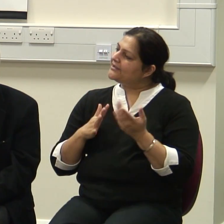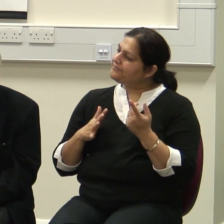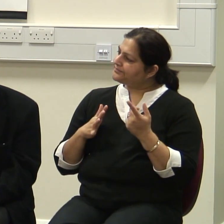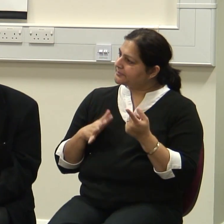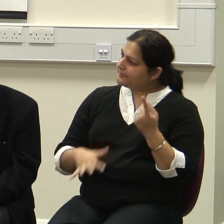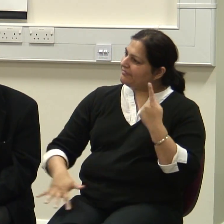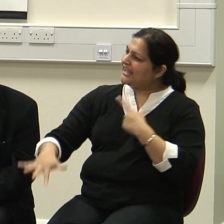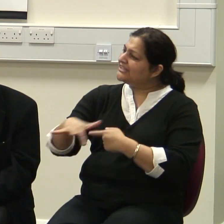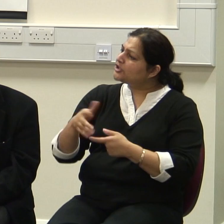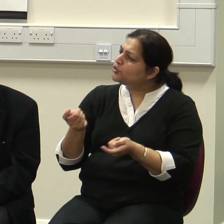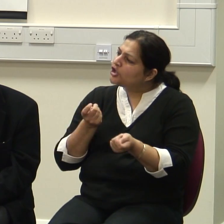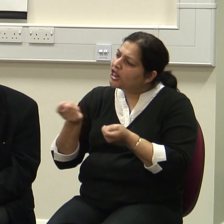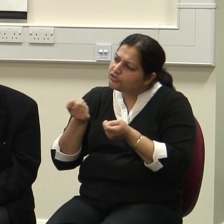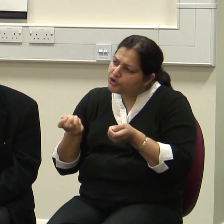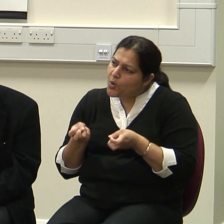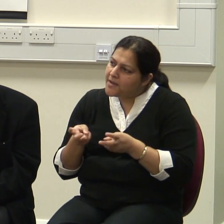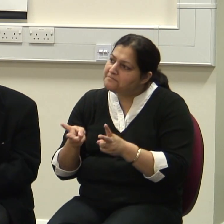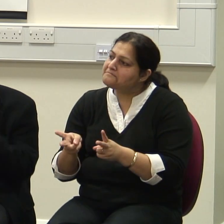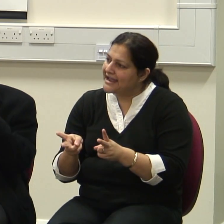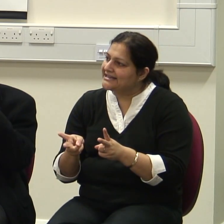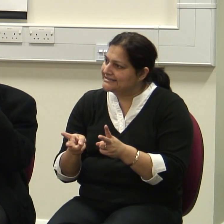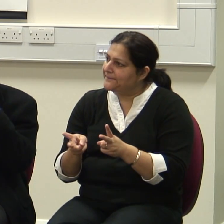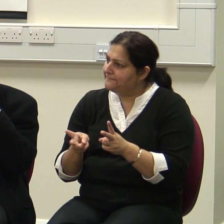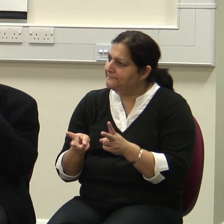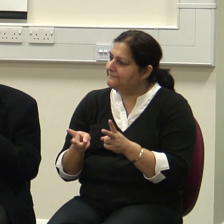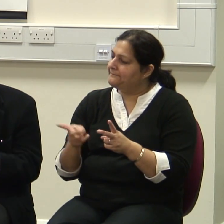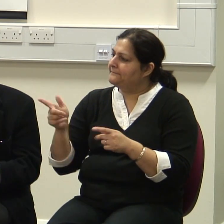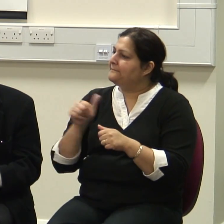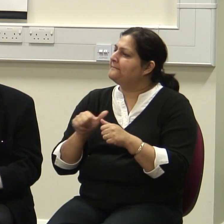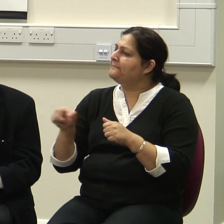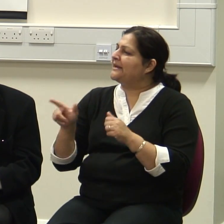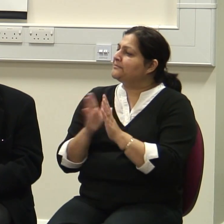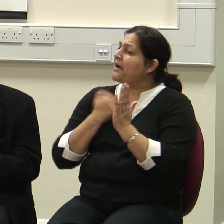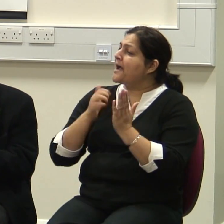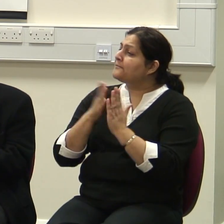that supplements – if you read my books you will see more than once I have said “psychiatry